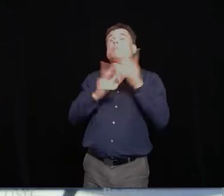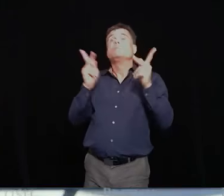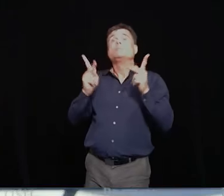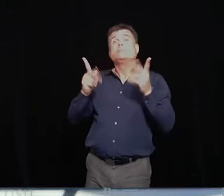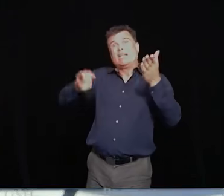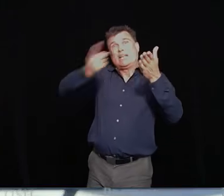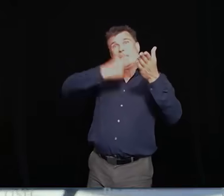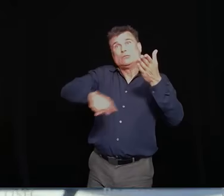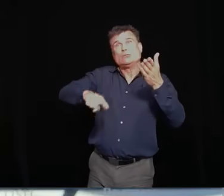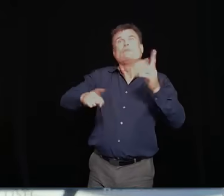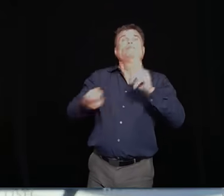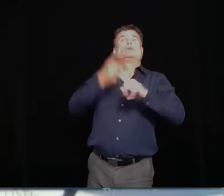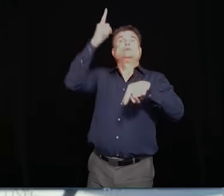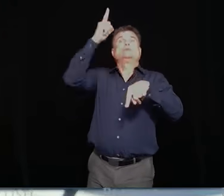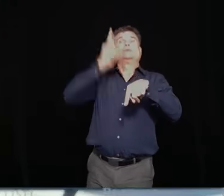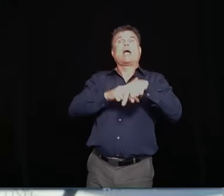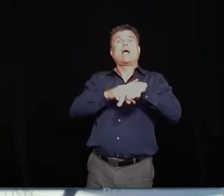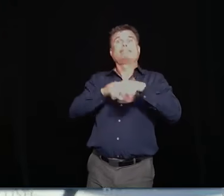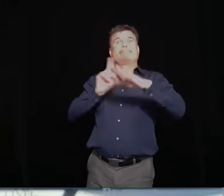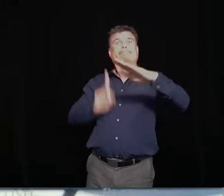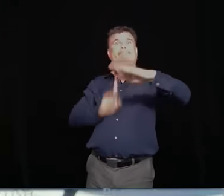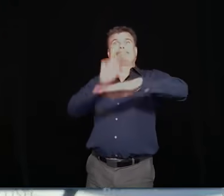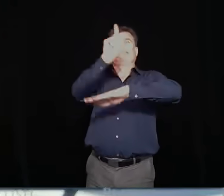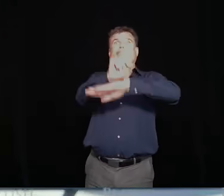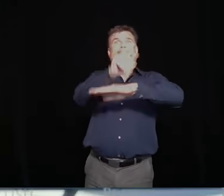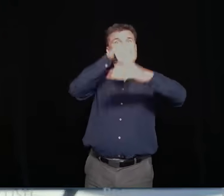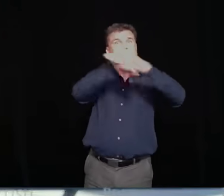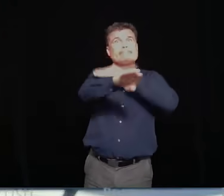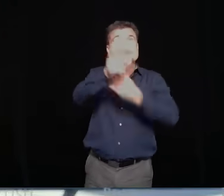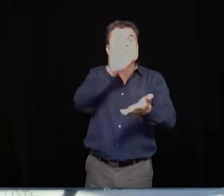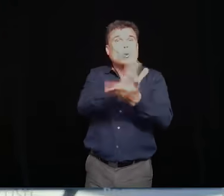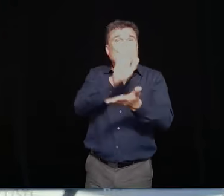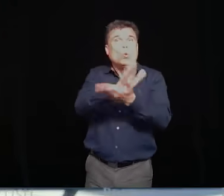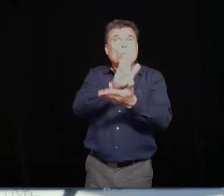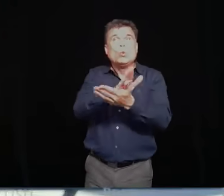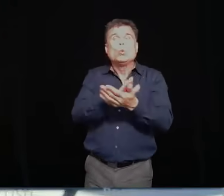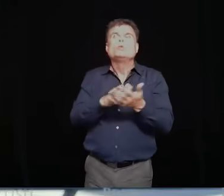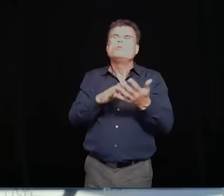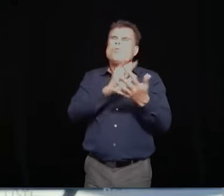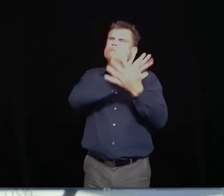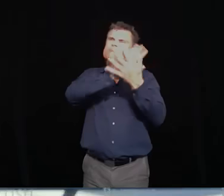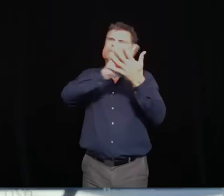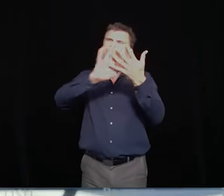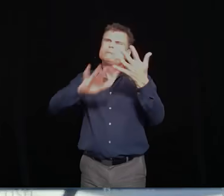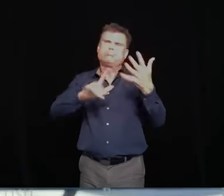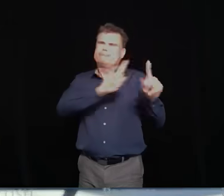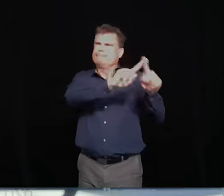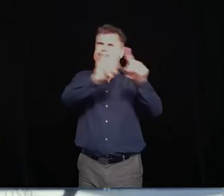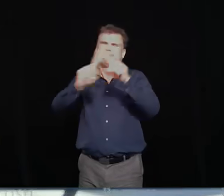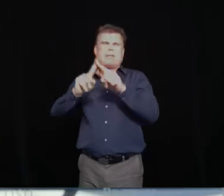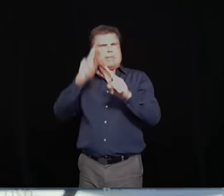to do all of the other things that we expect them to do on a regular day and a time of